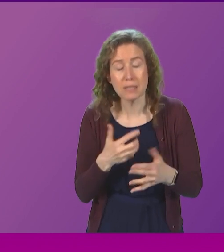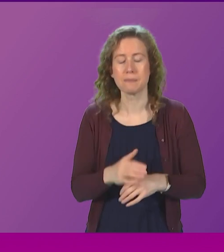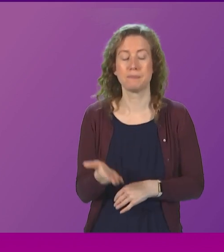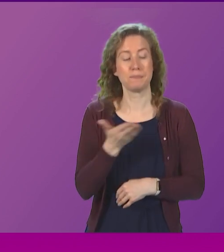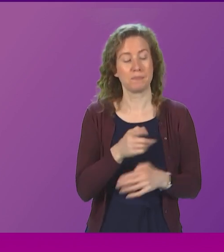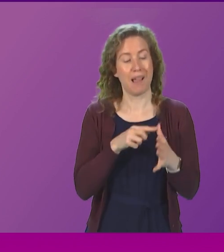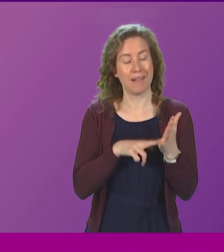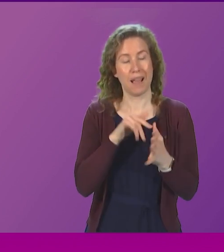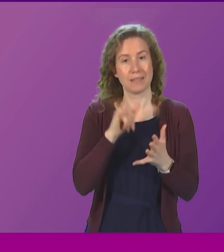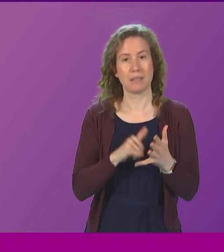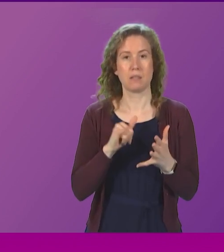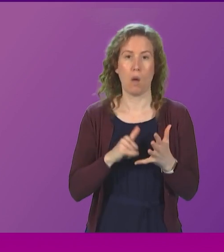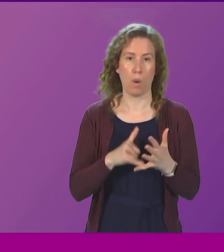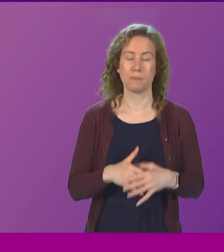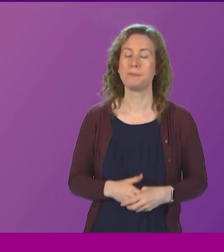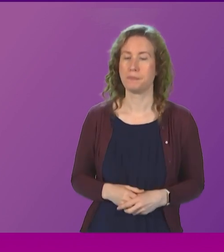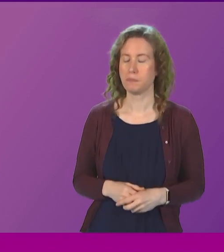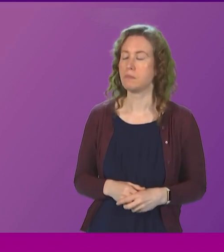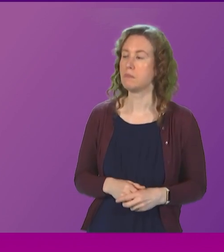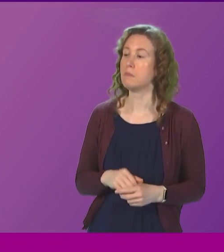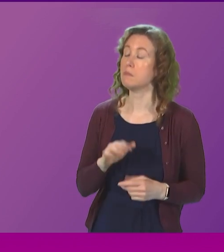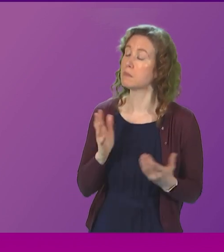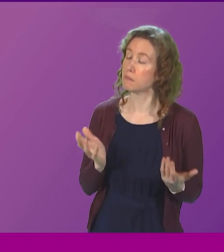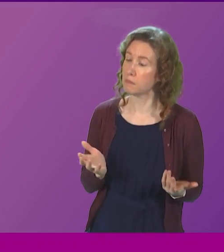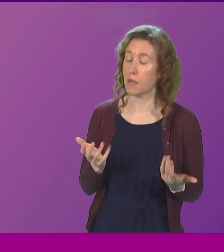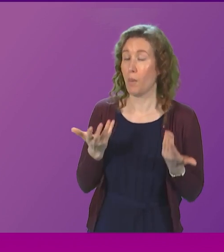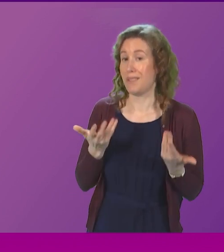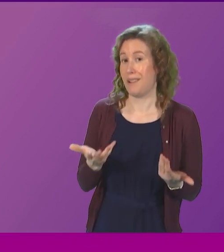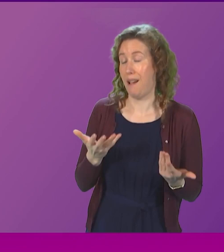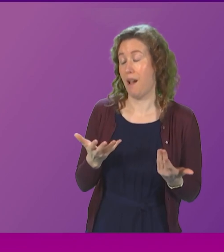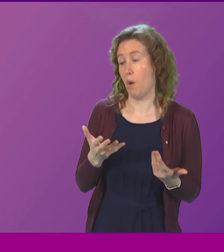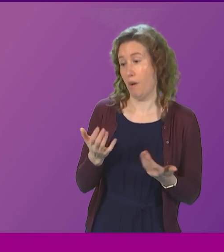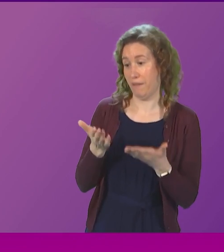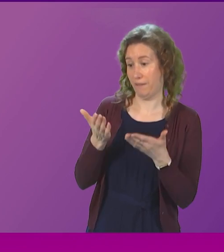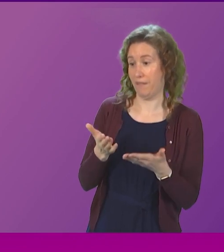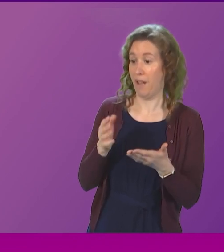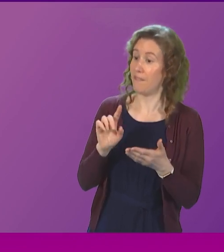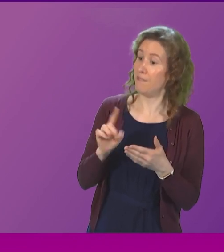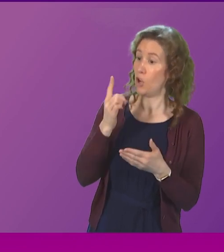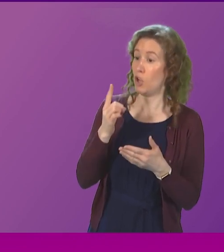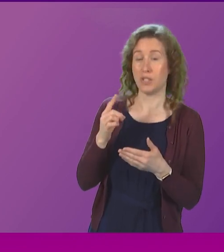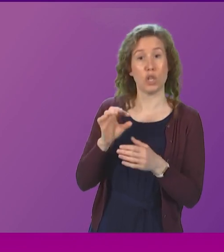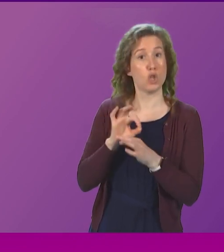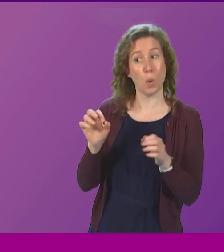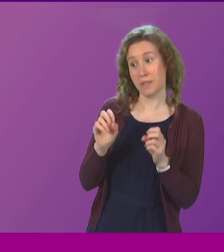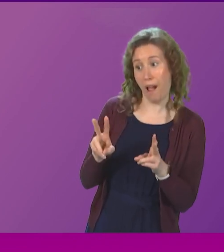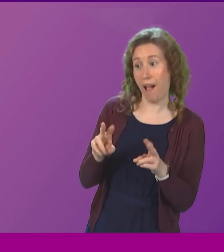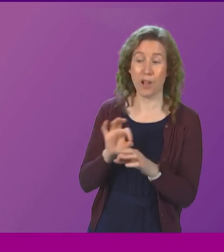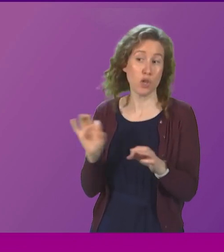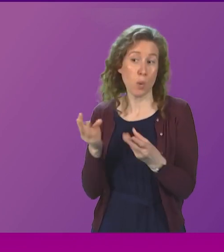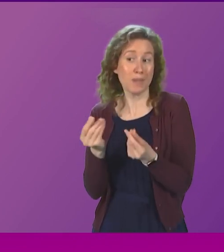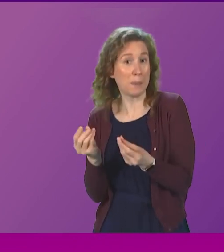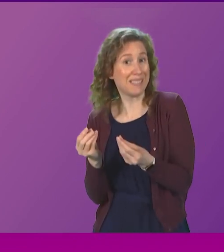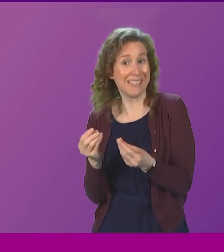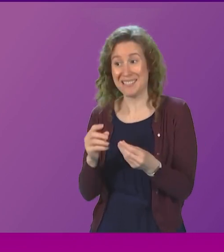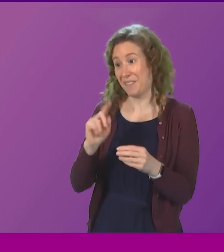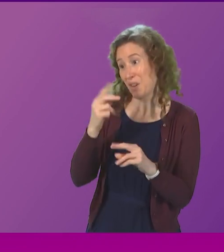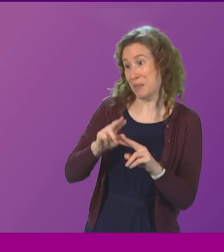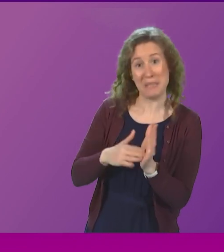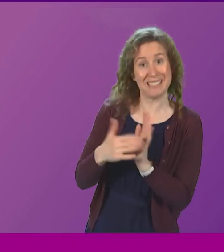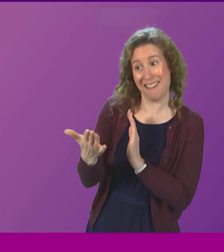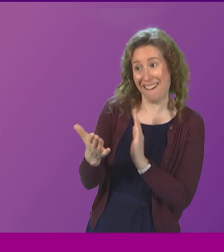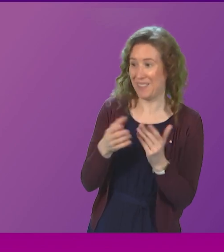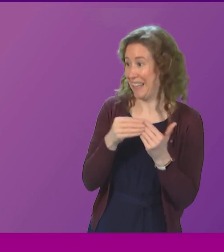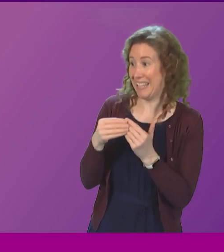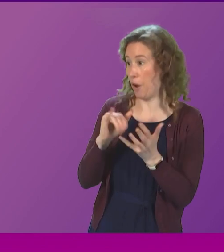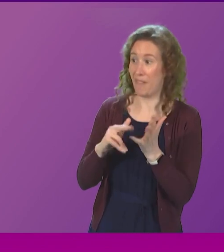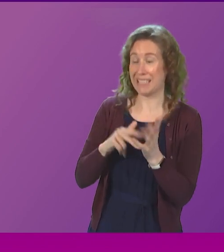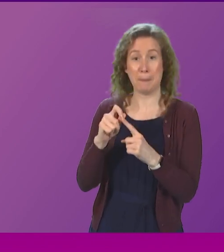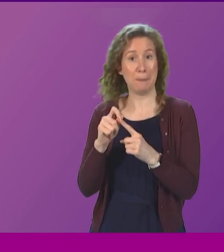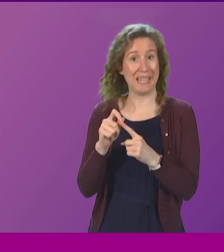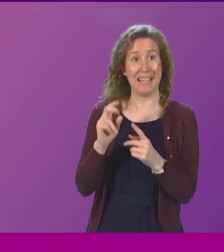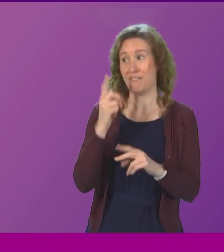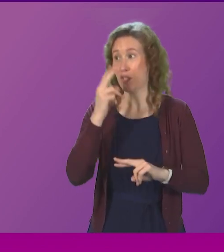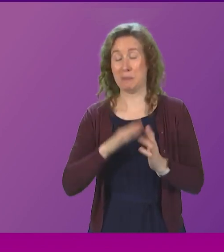We now have a first: a no-style and no-substance First Minister and leader of the SNP.